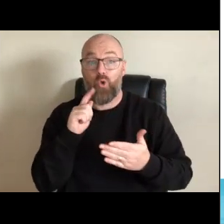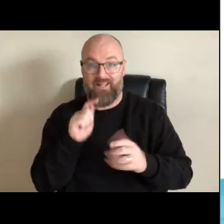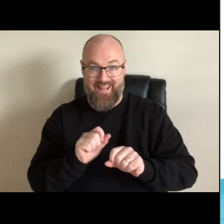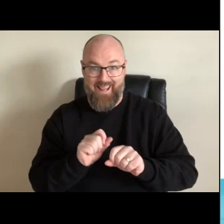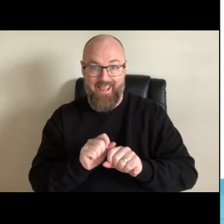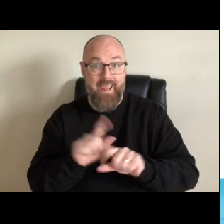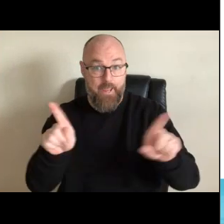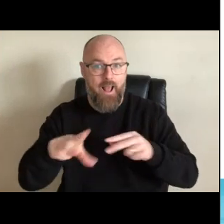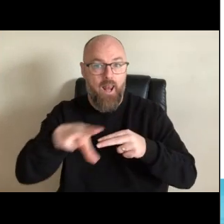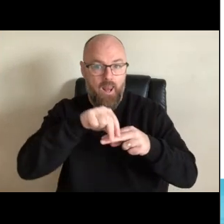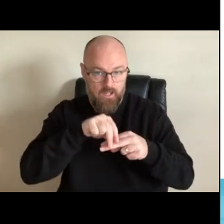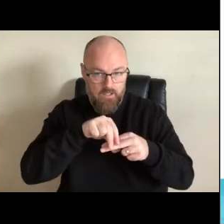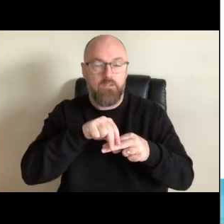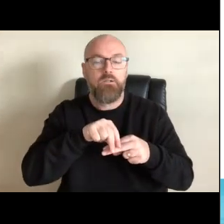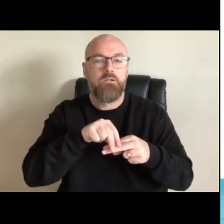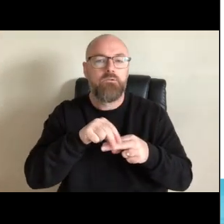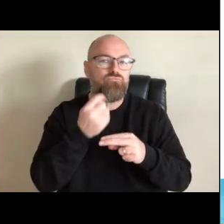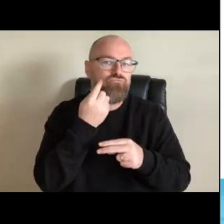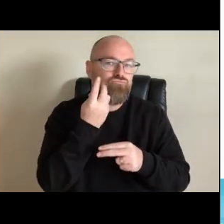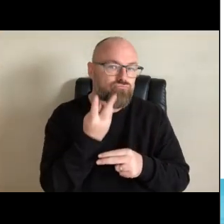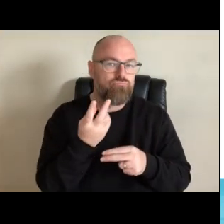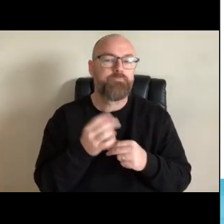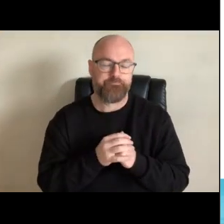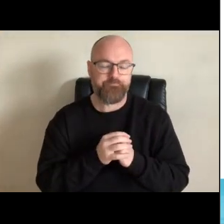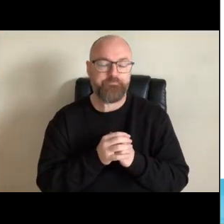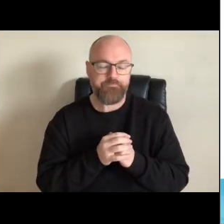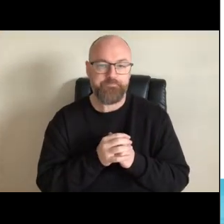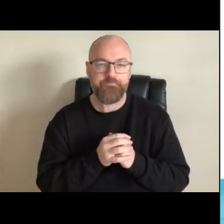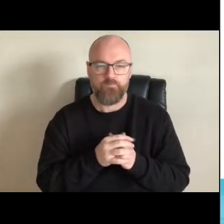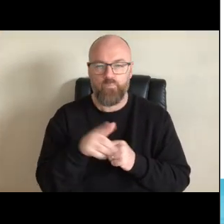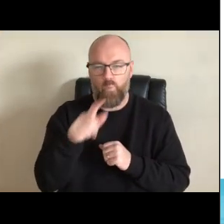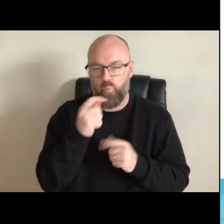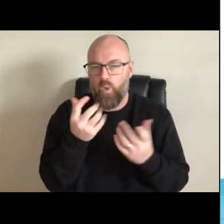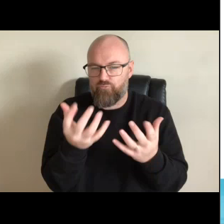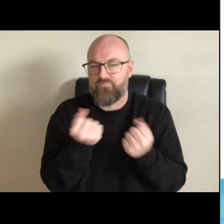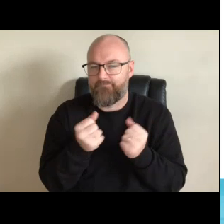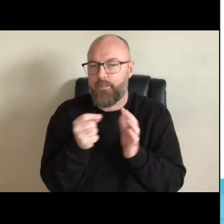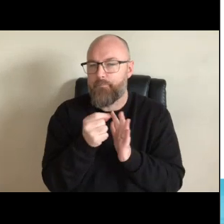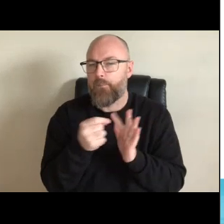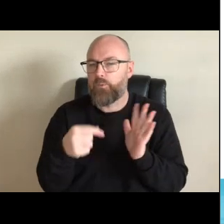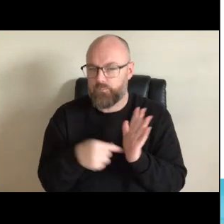in a few days time so um yeah you'll definitely get copies of all those links um and can I do